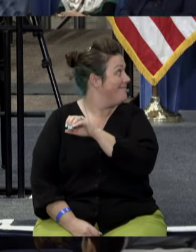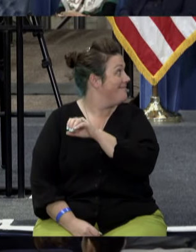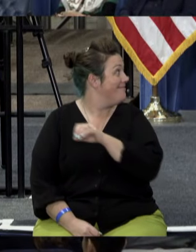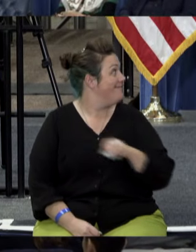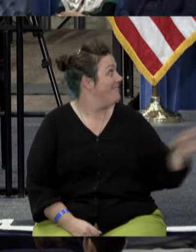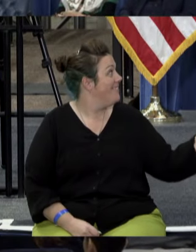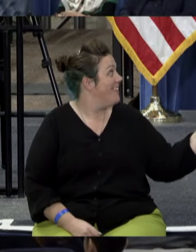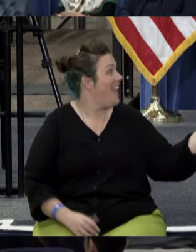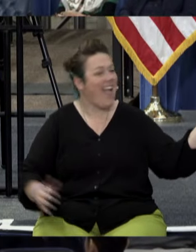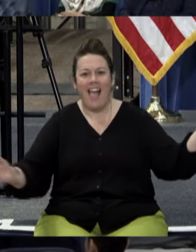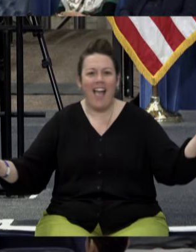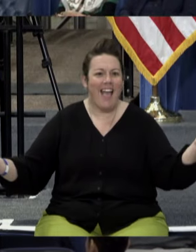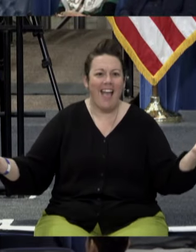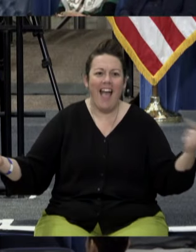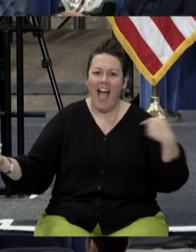Douglas Collins: I mean, I'm a Georgia boy,